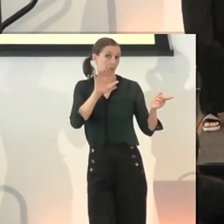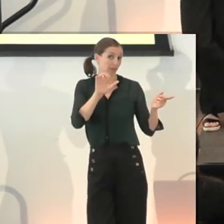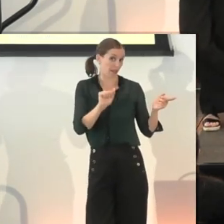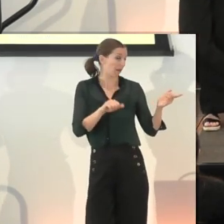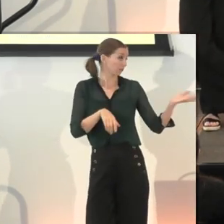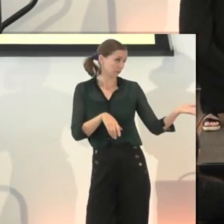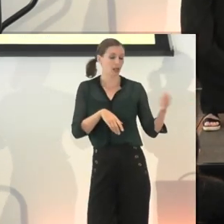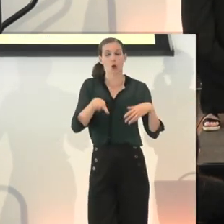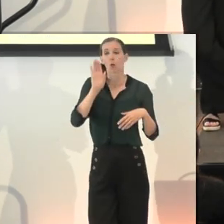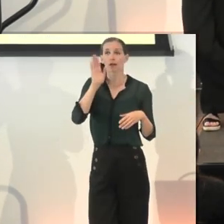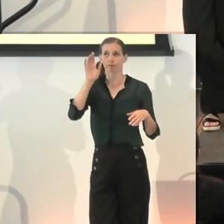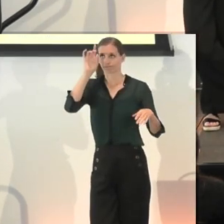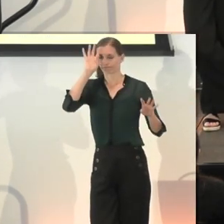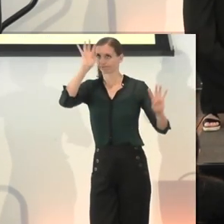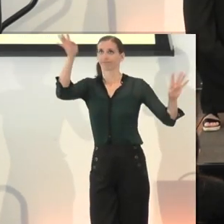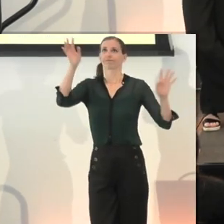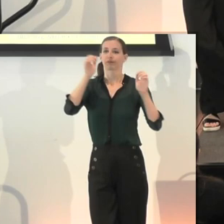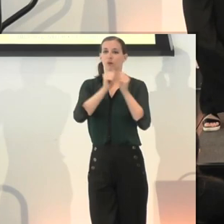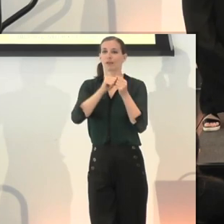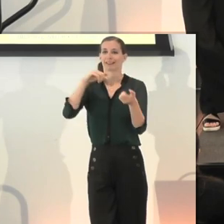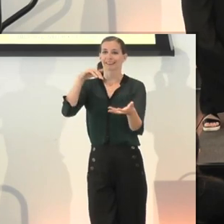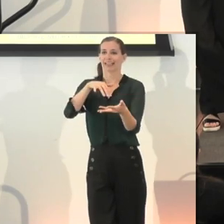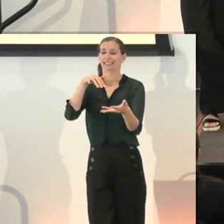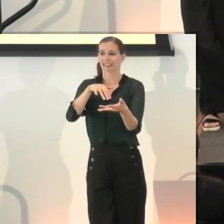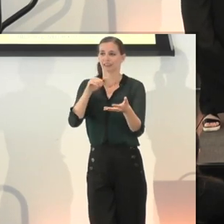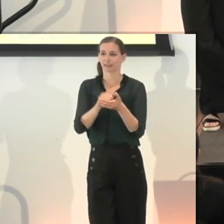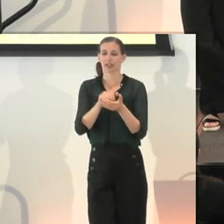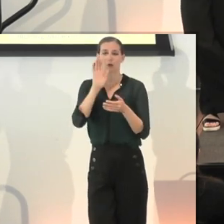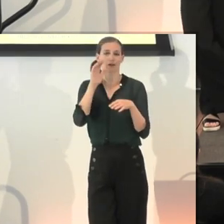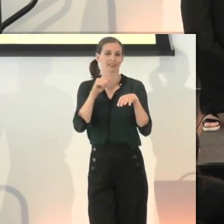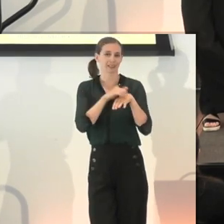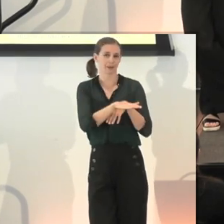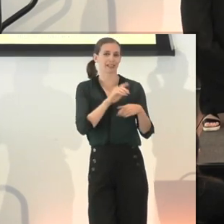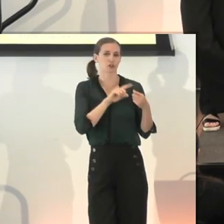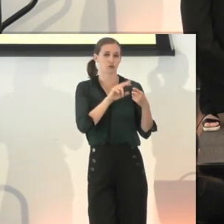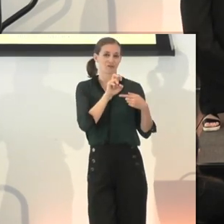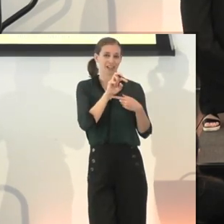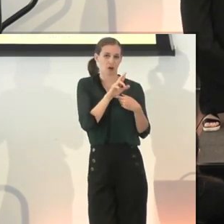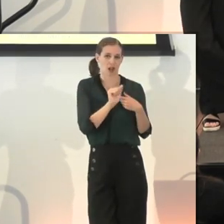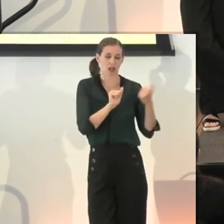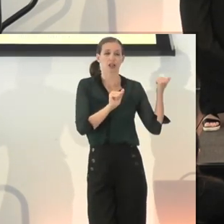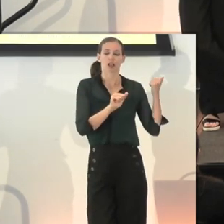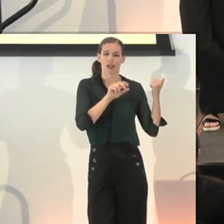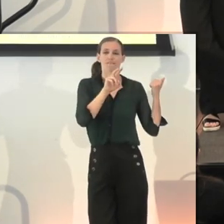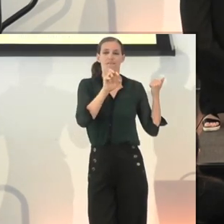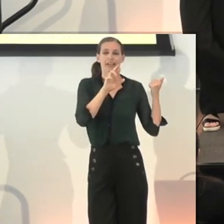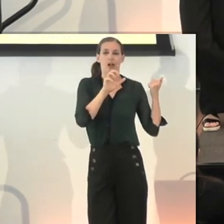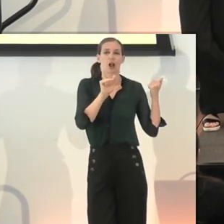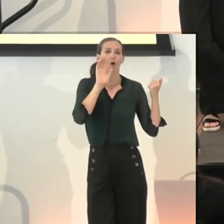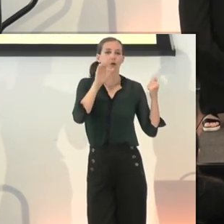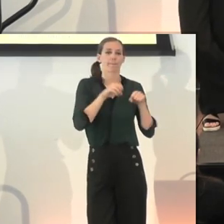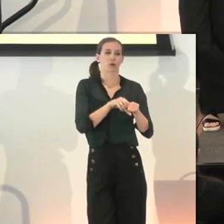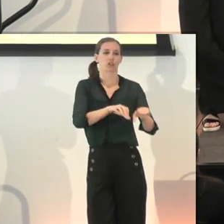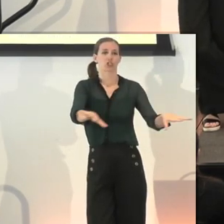and she would submit it to the -- to VERA, it would push it on the country,